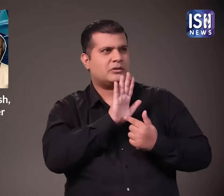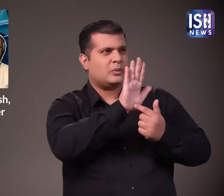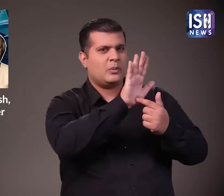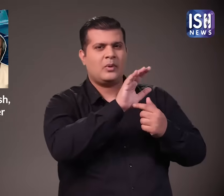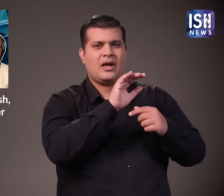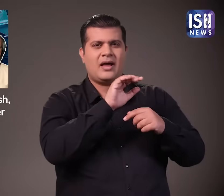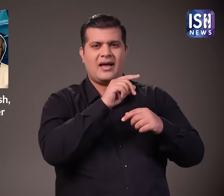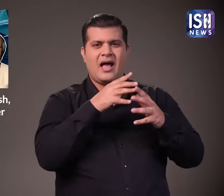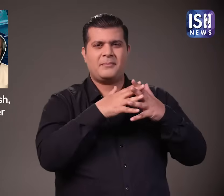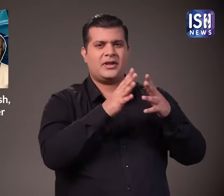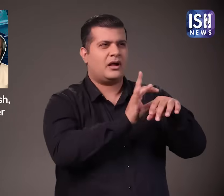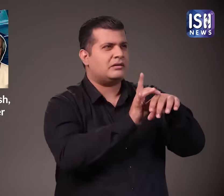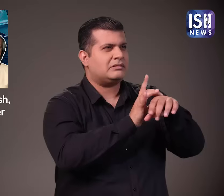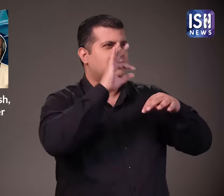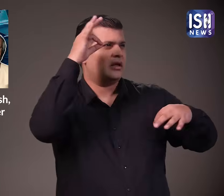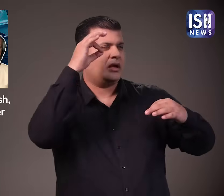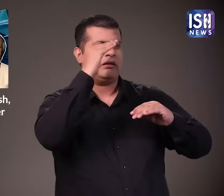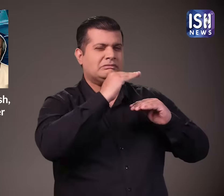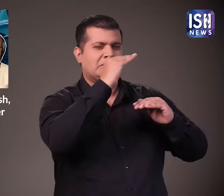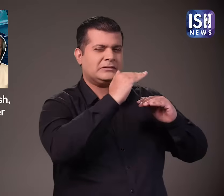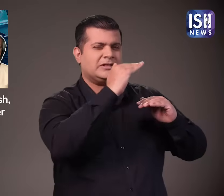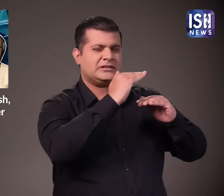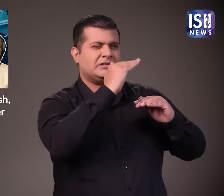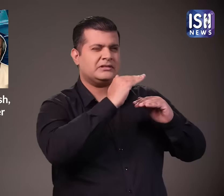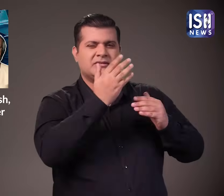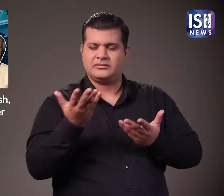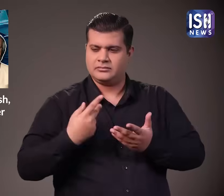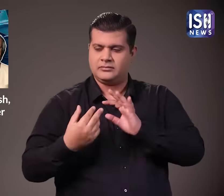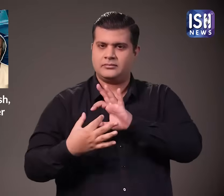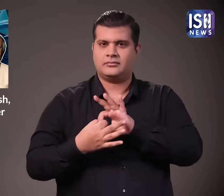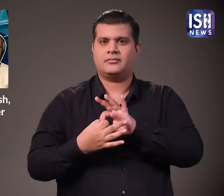which means India and China should work together to convince USA to reduce the tariffs.